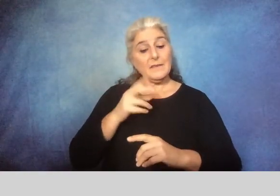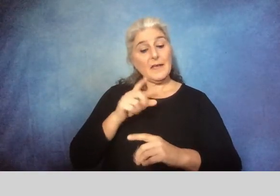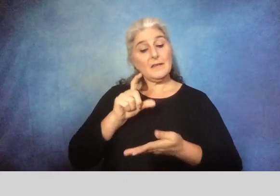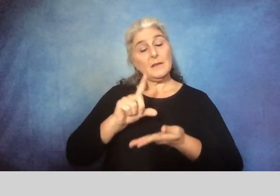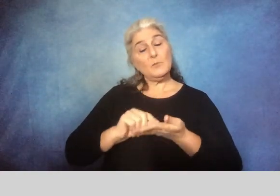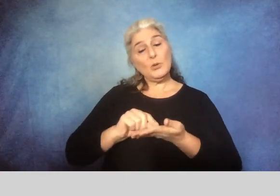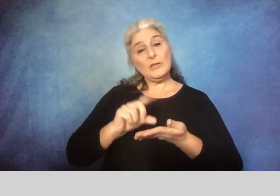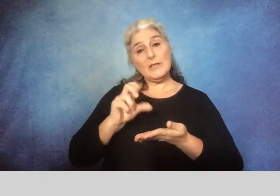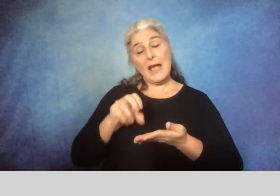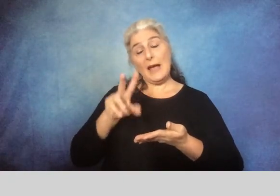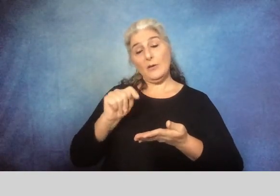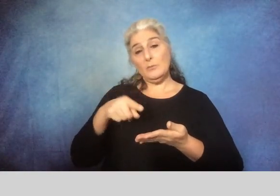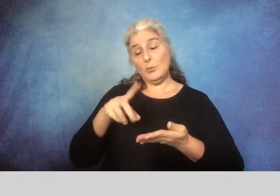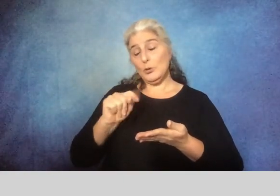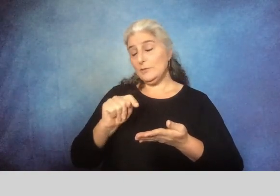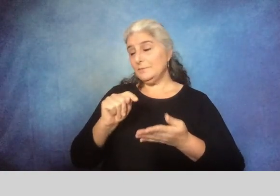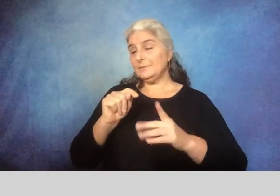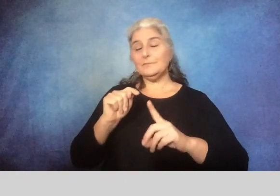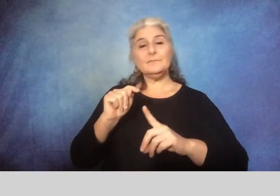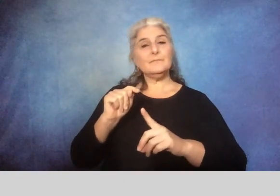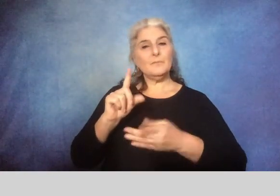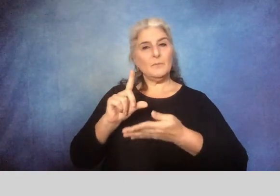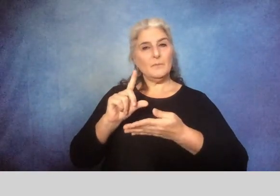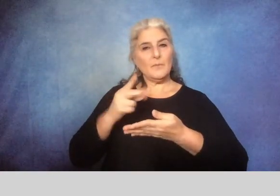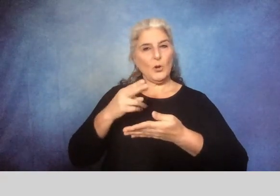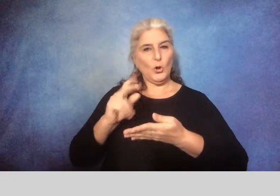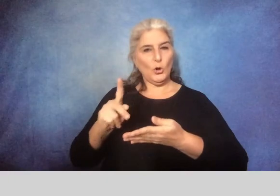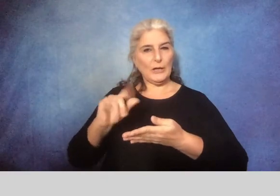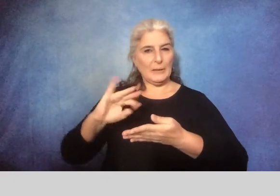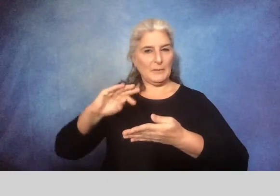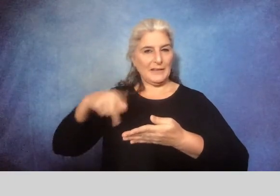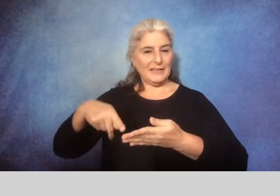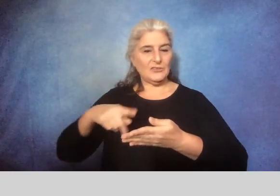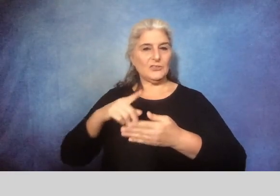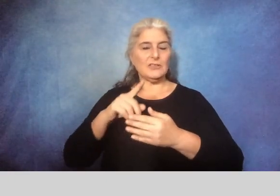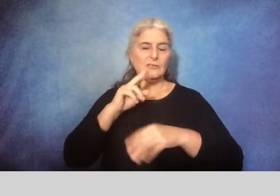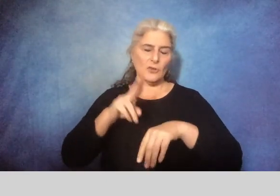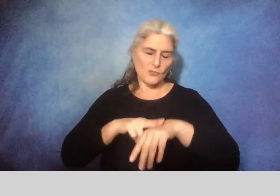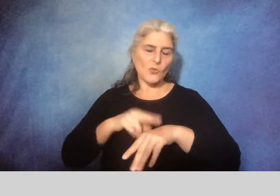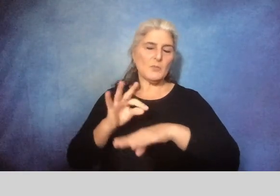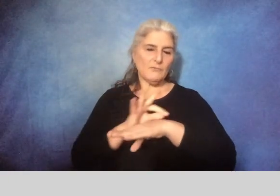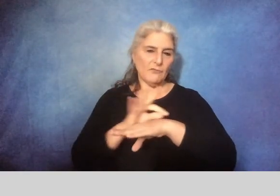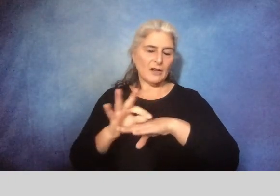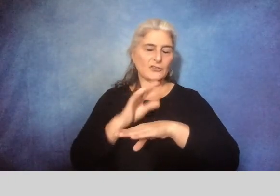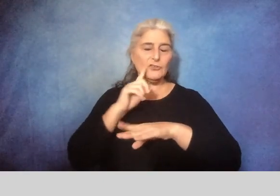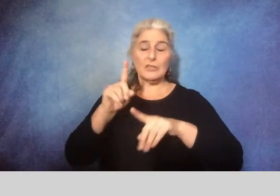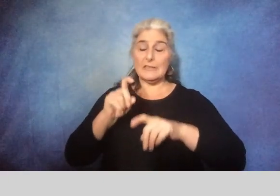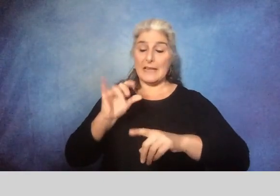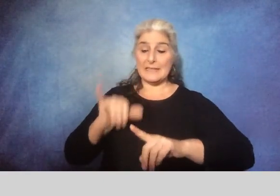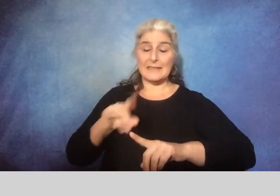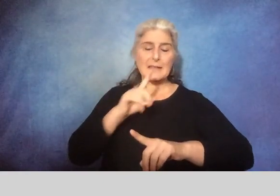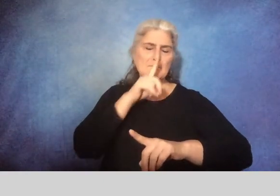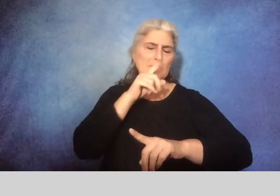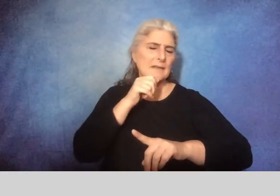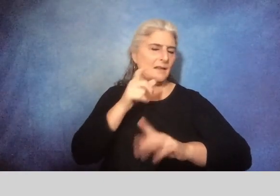is a normal Python function. And testing this implementation does not require any special setup.